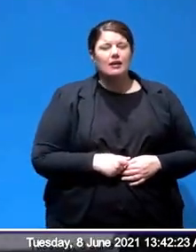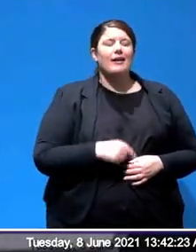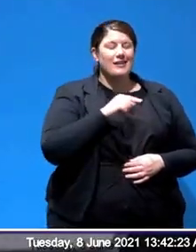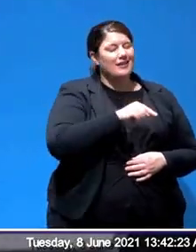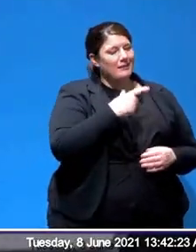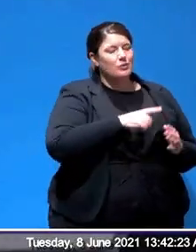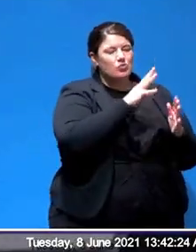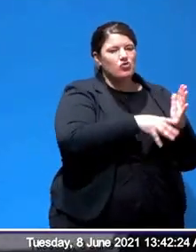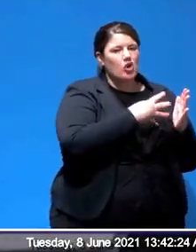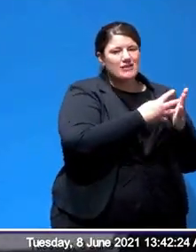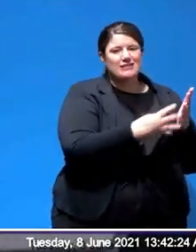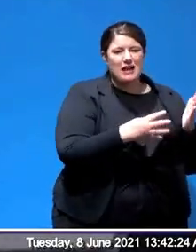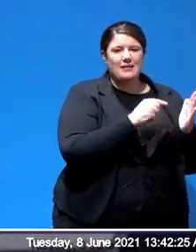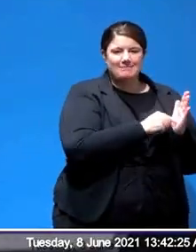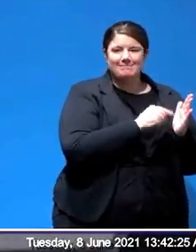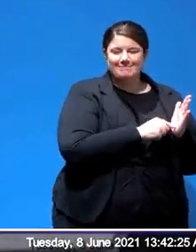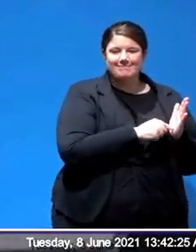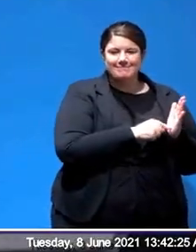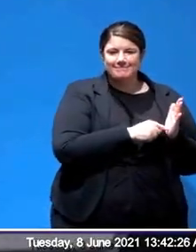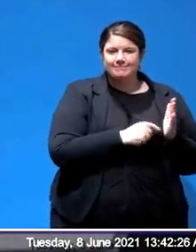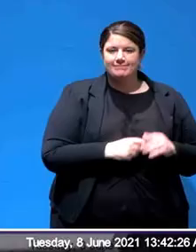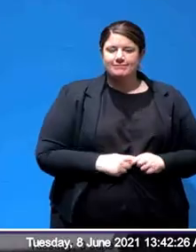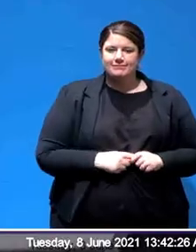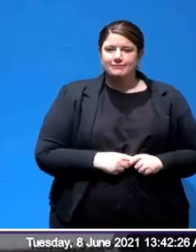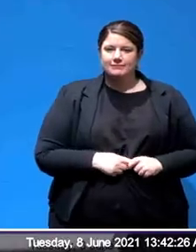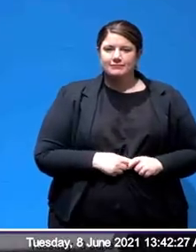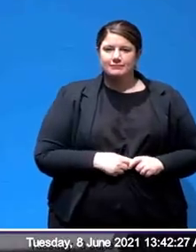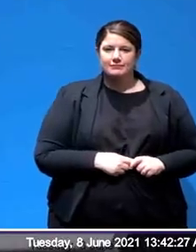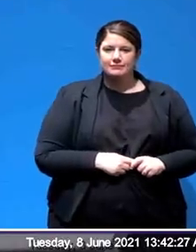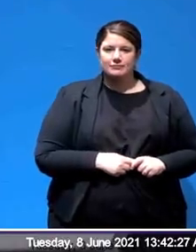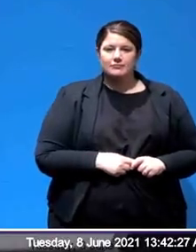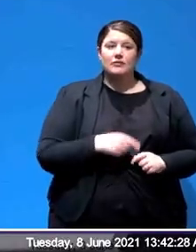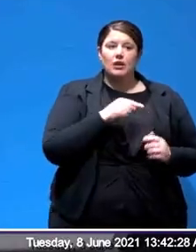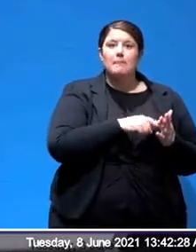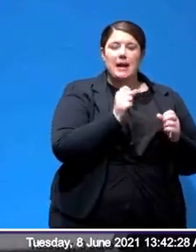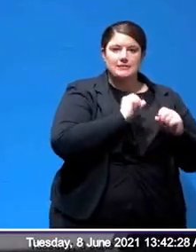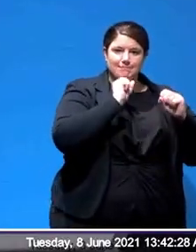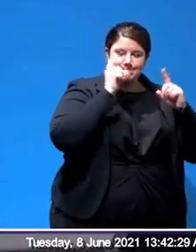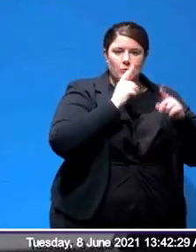It was a roster that had active-passive night duty who would work until 9.00 in